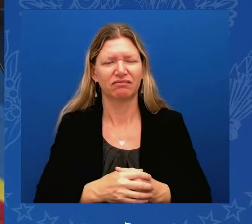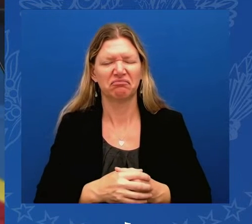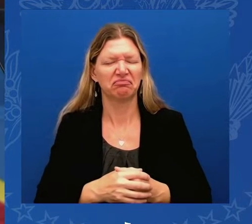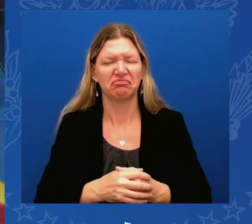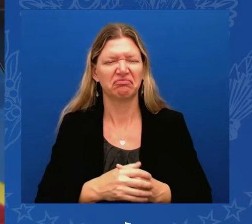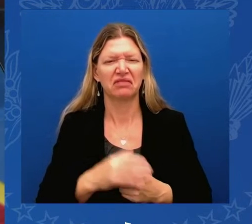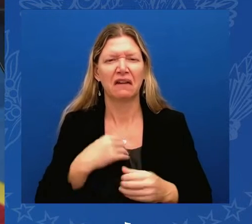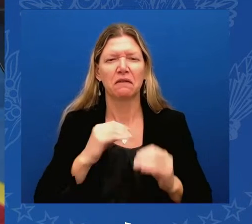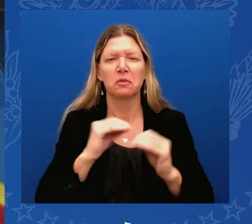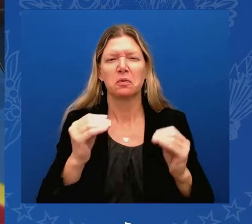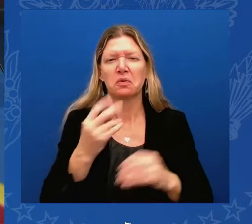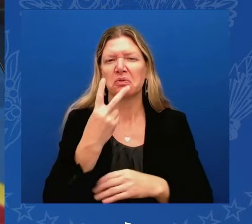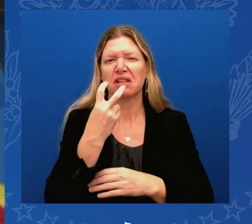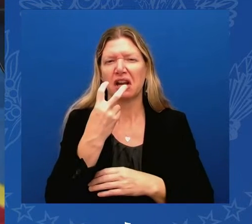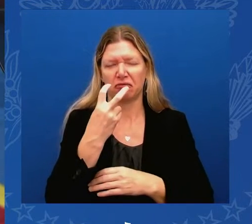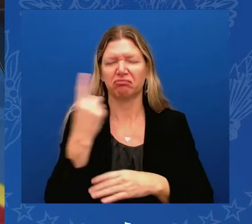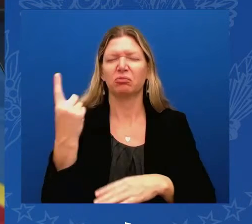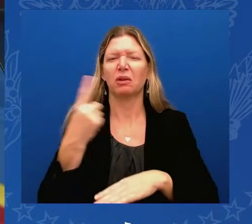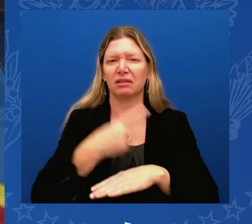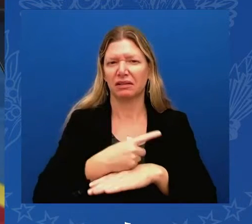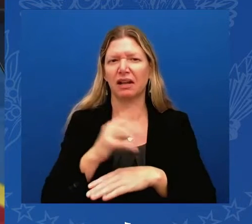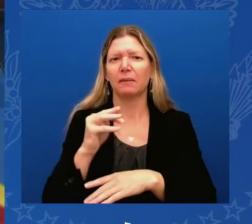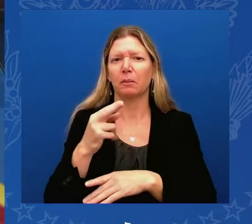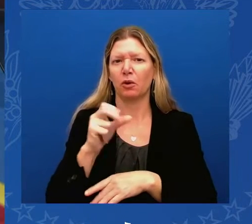just after an AKA from Howard.